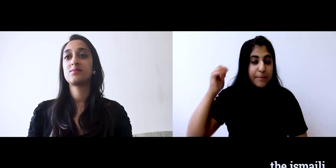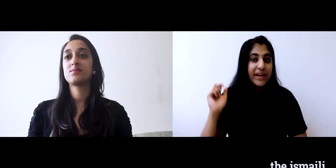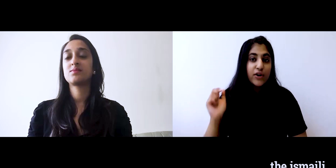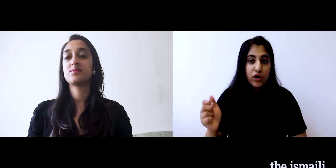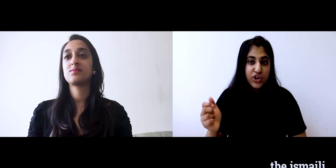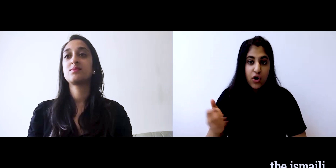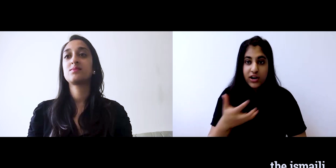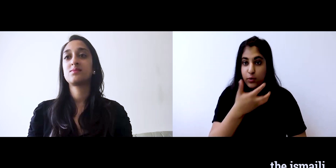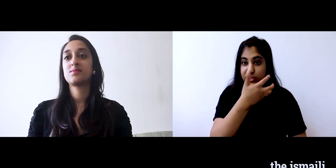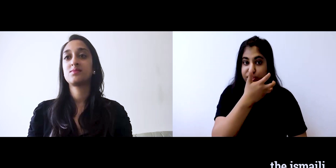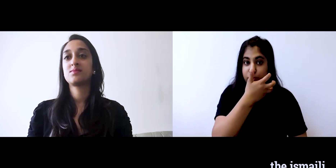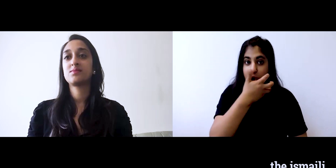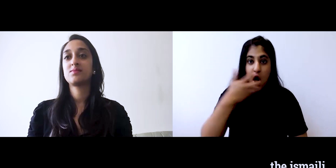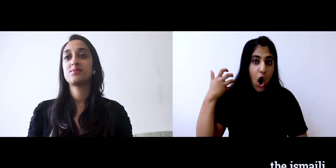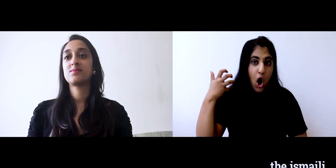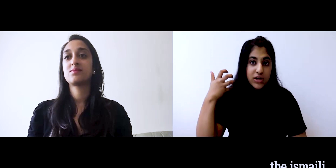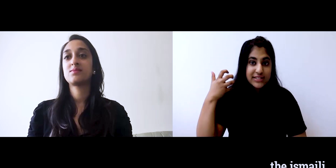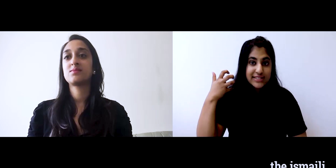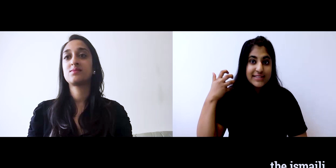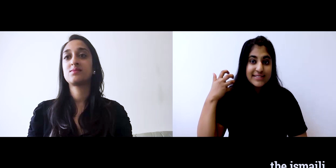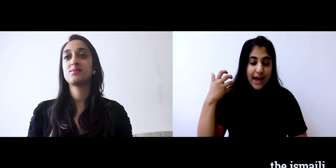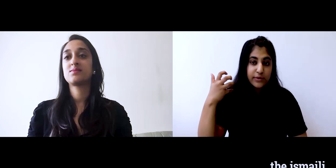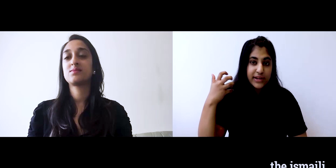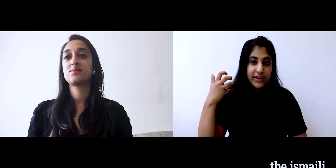But in hot chocolate, you do hot down here.